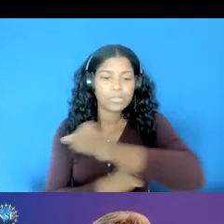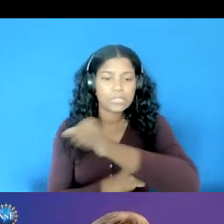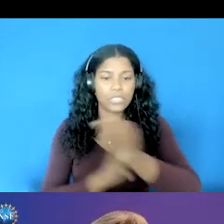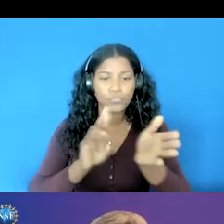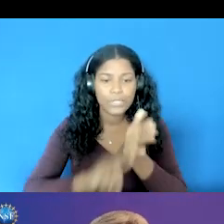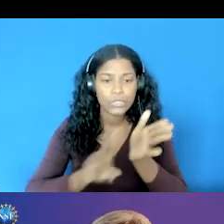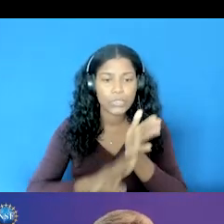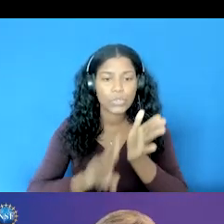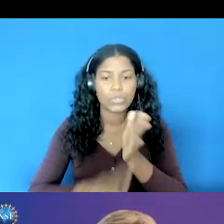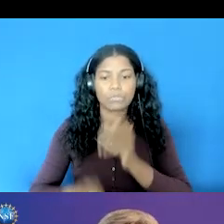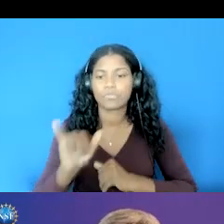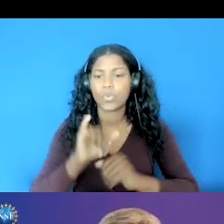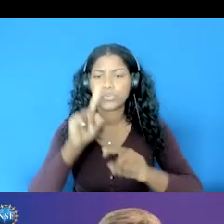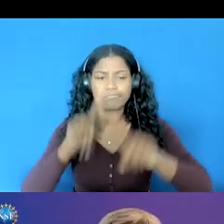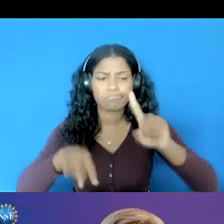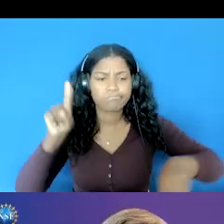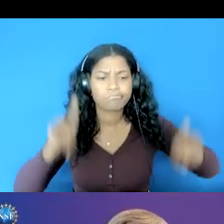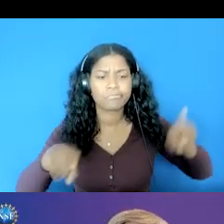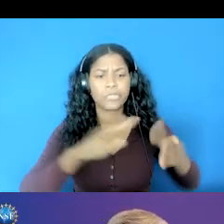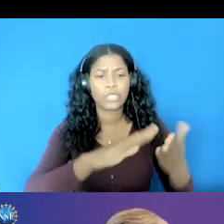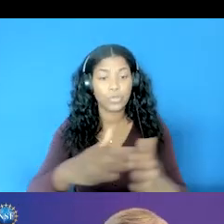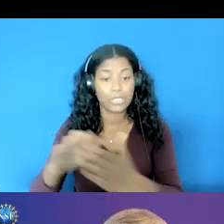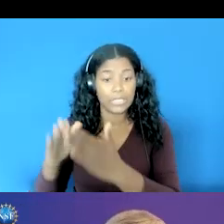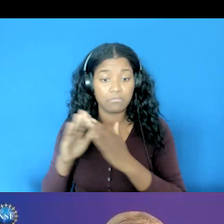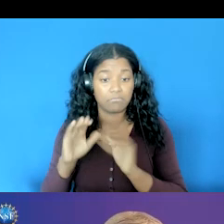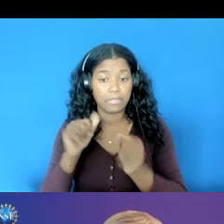and a diverse scientific community in order to benefit society.